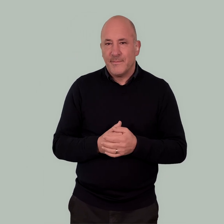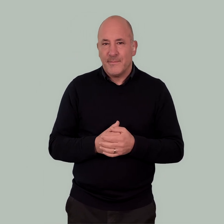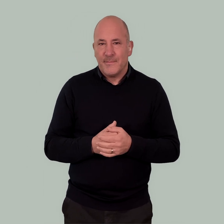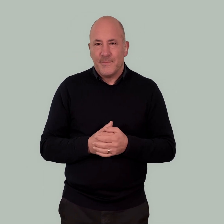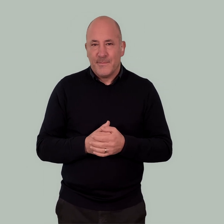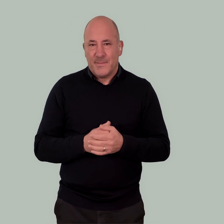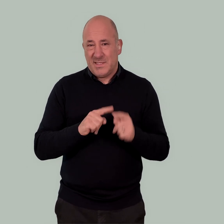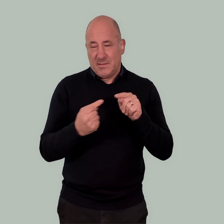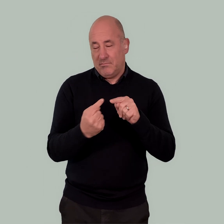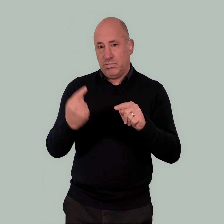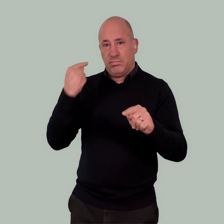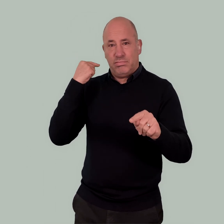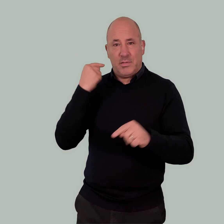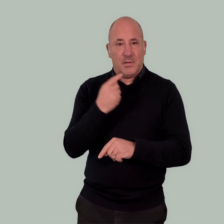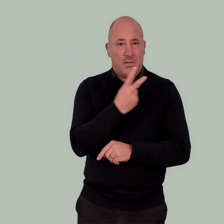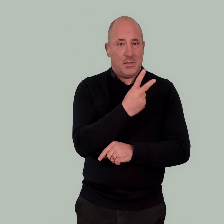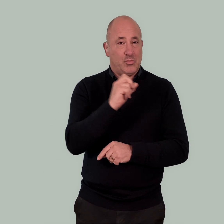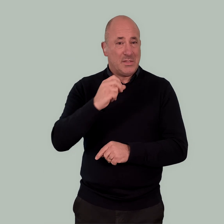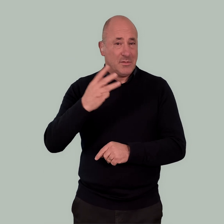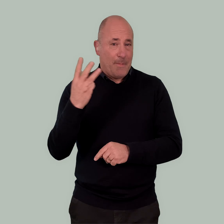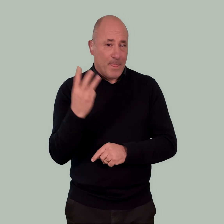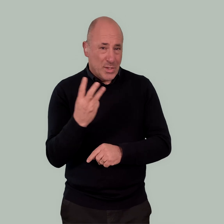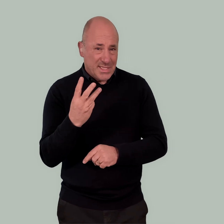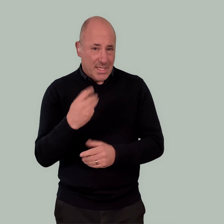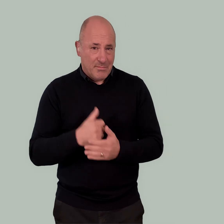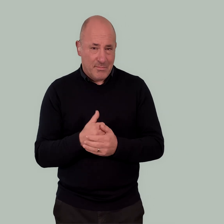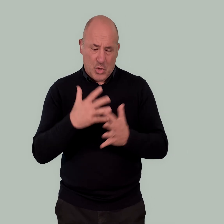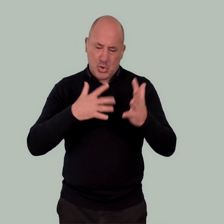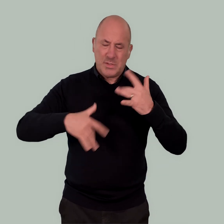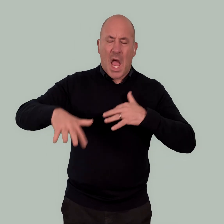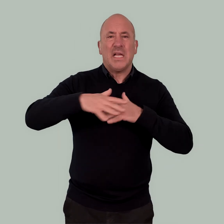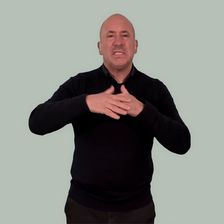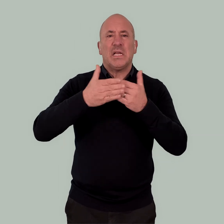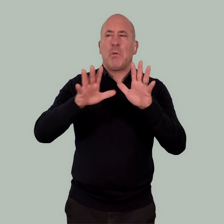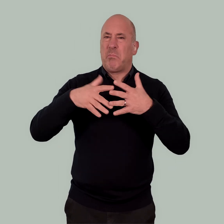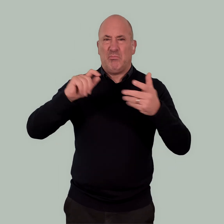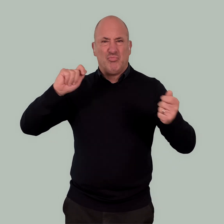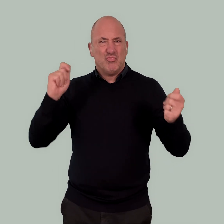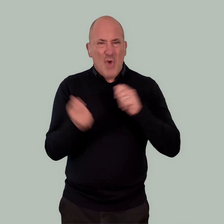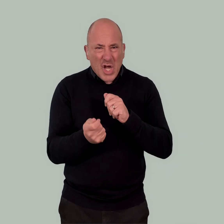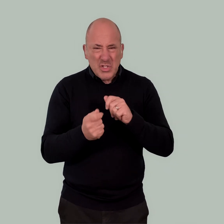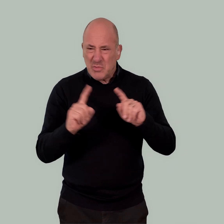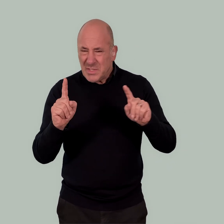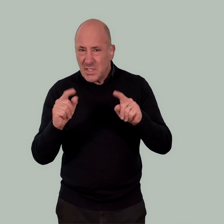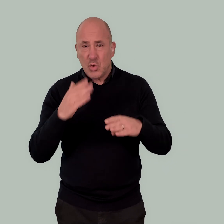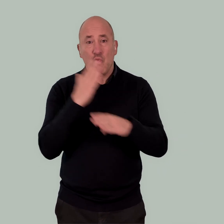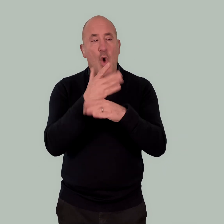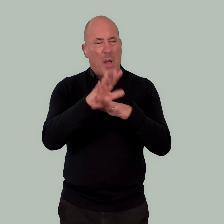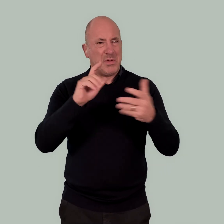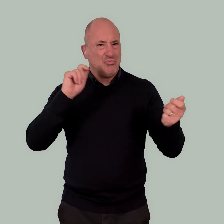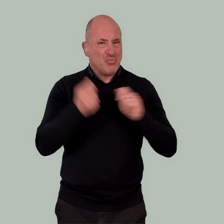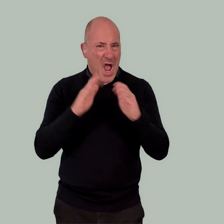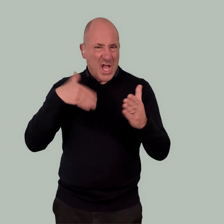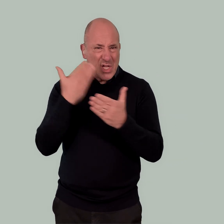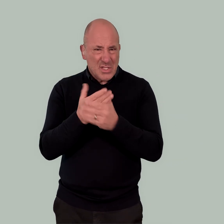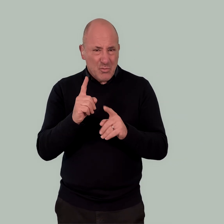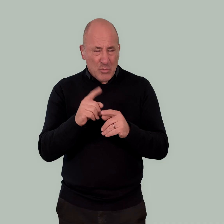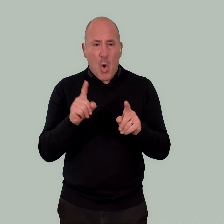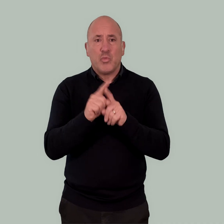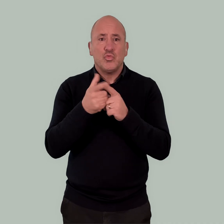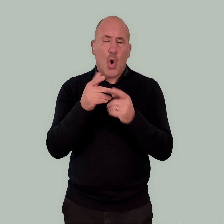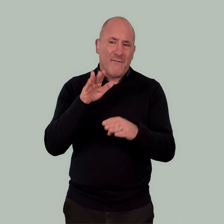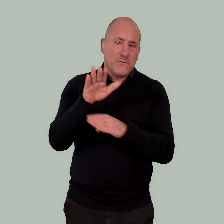What has changed in wider society and the workplace since 2013